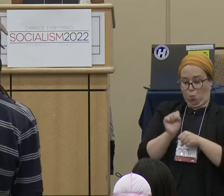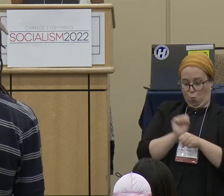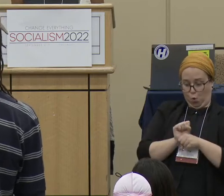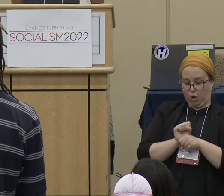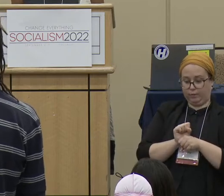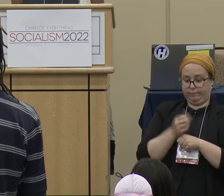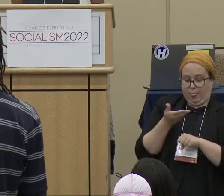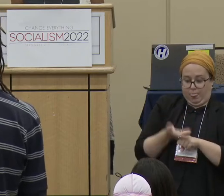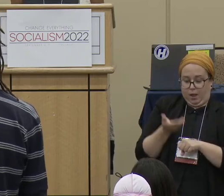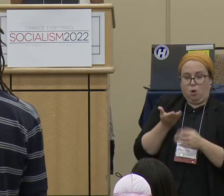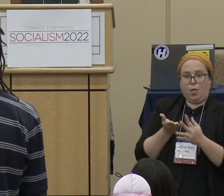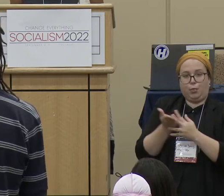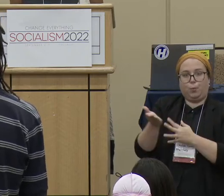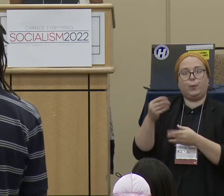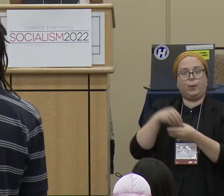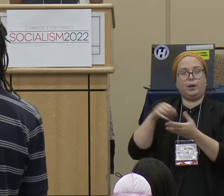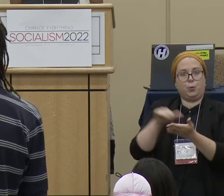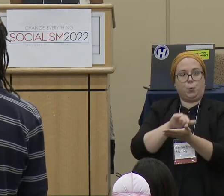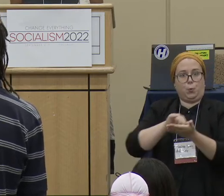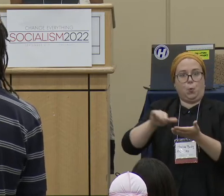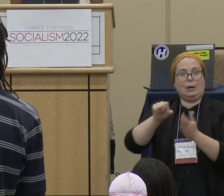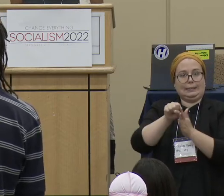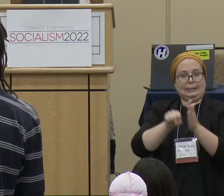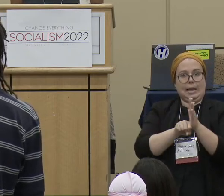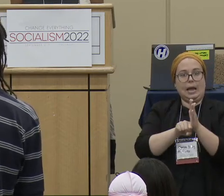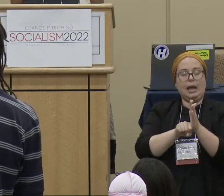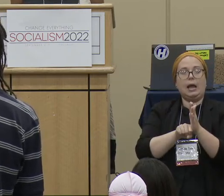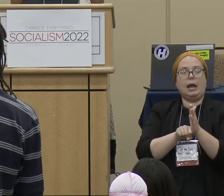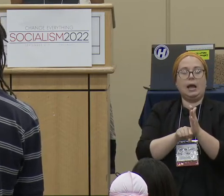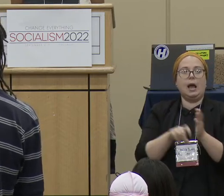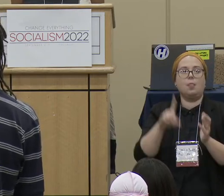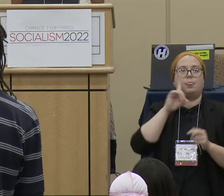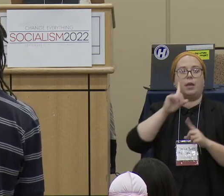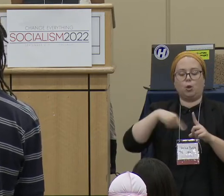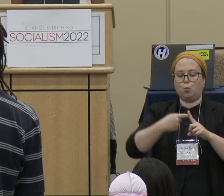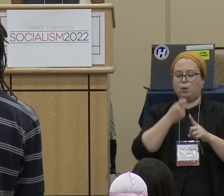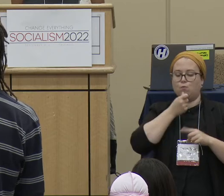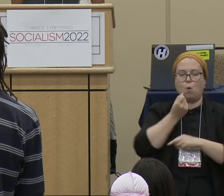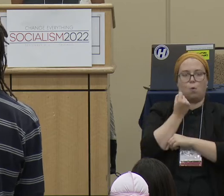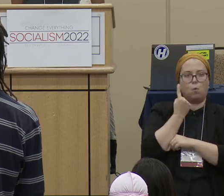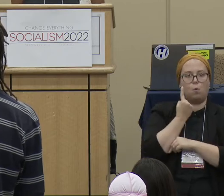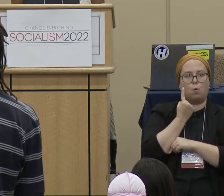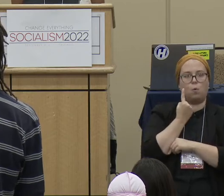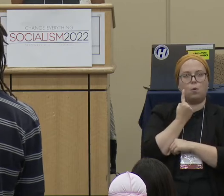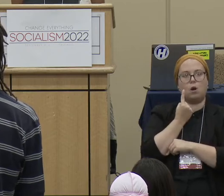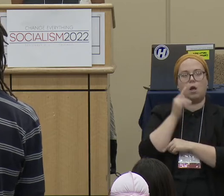people don't understand the organization like the one I work at and through in New York state , I think they don't